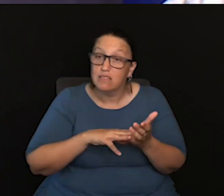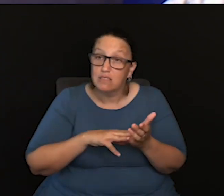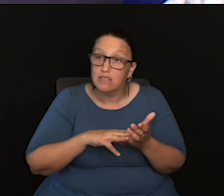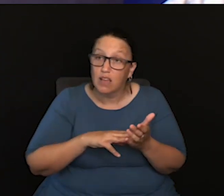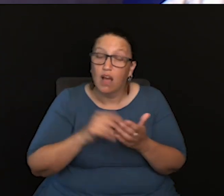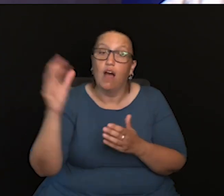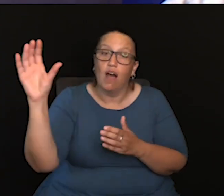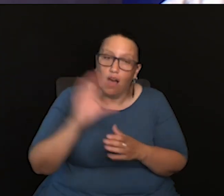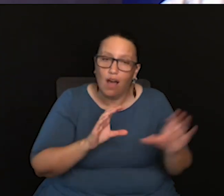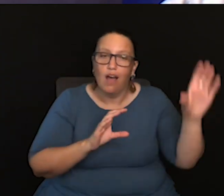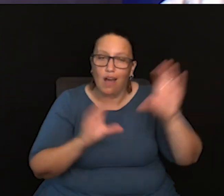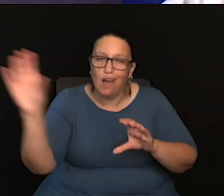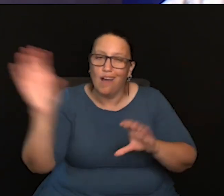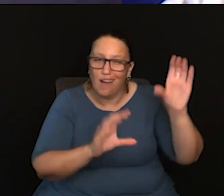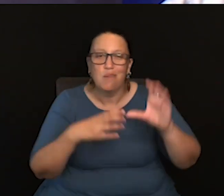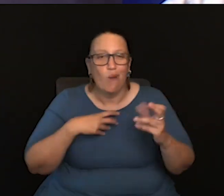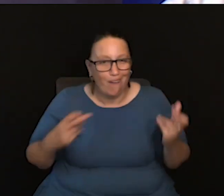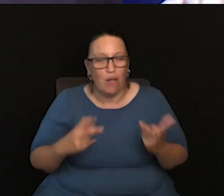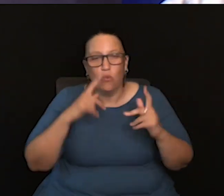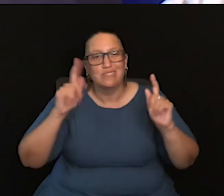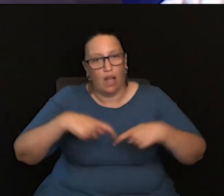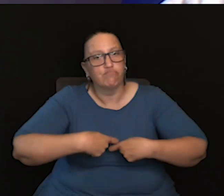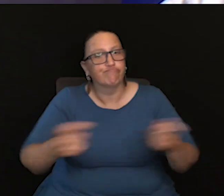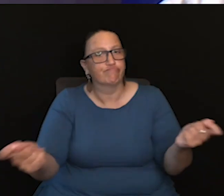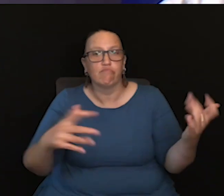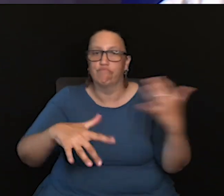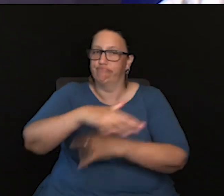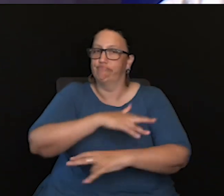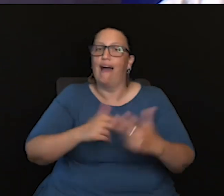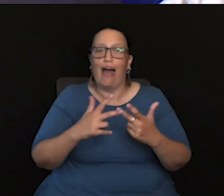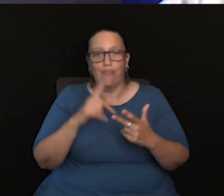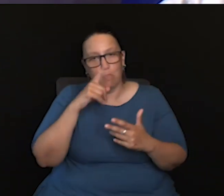we may see more wide distribution available across the population.